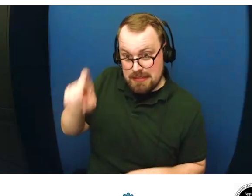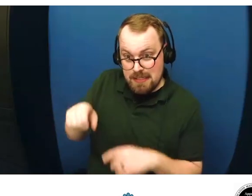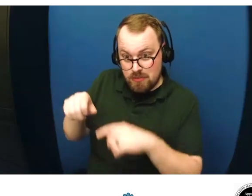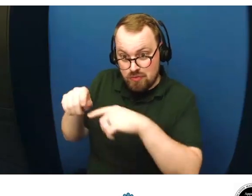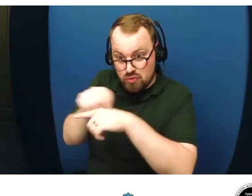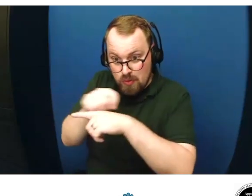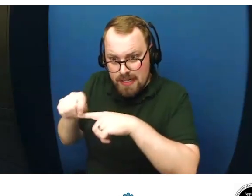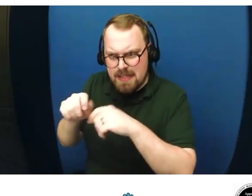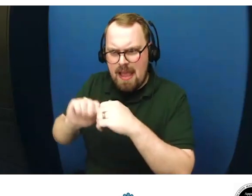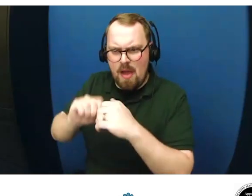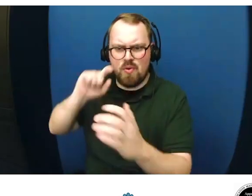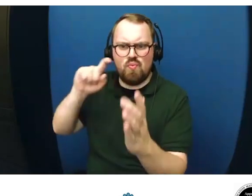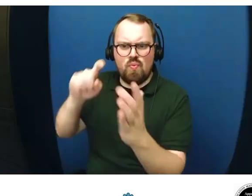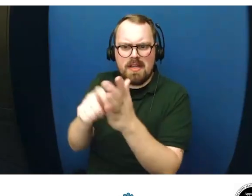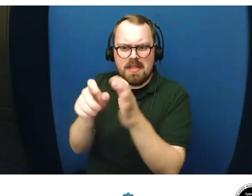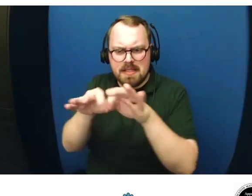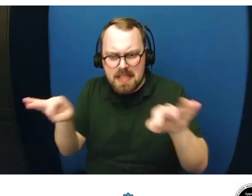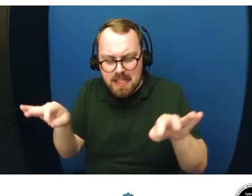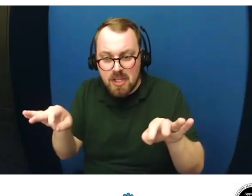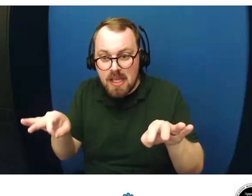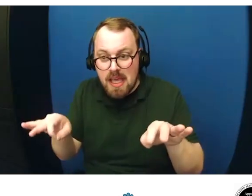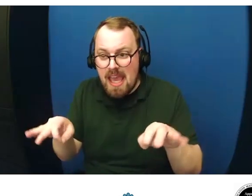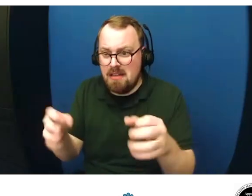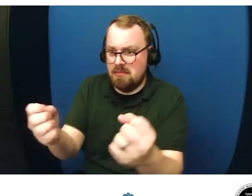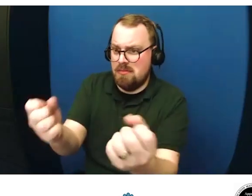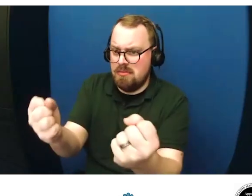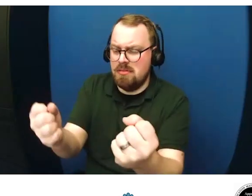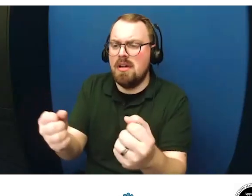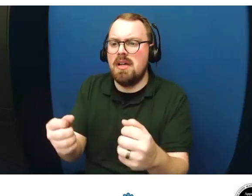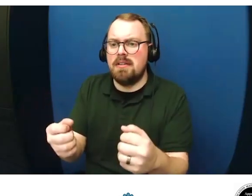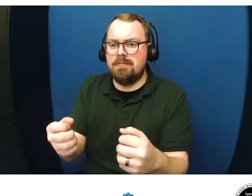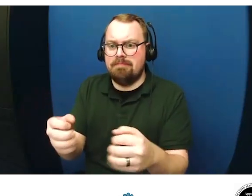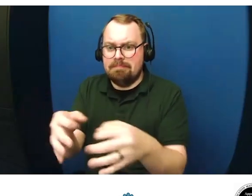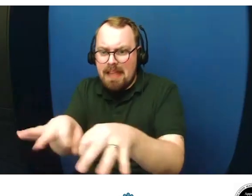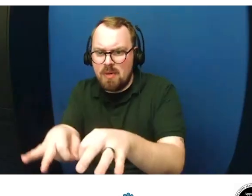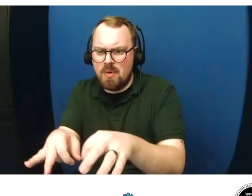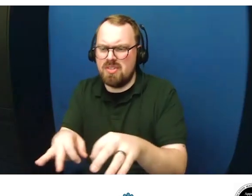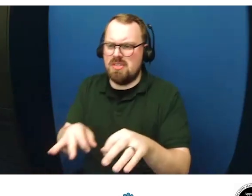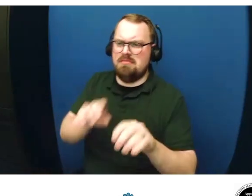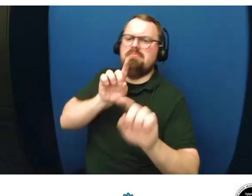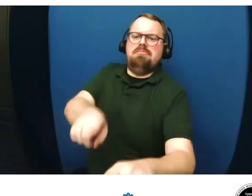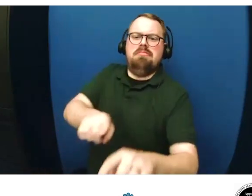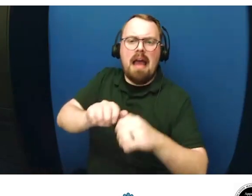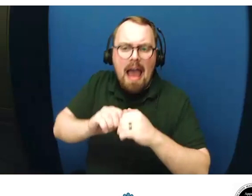of language, and how knowing how to respond to them in a way that will make sense to the student?